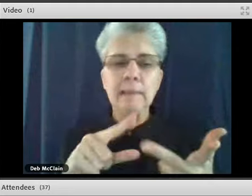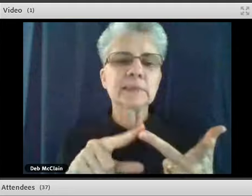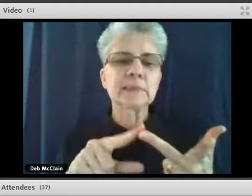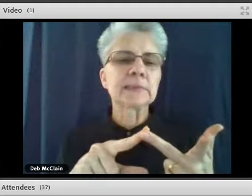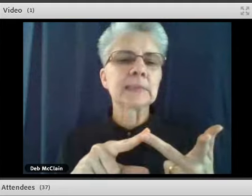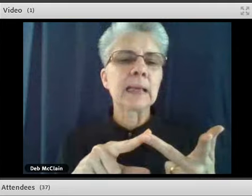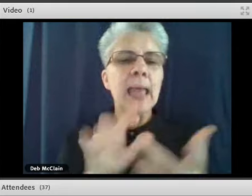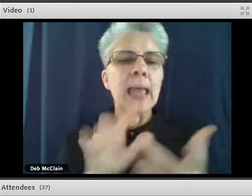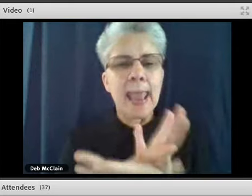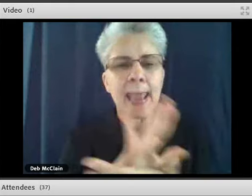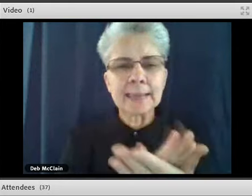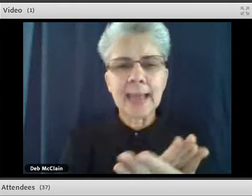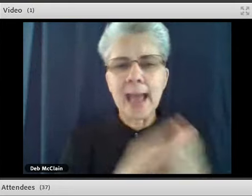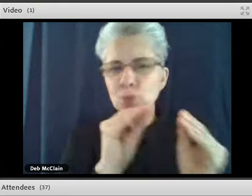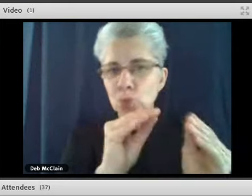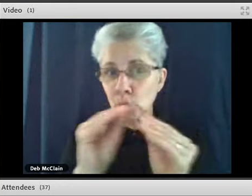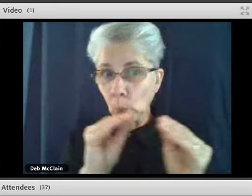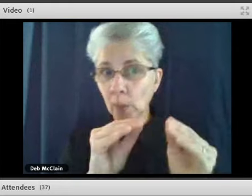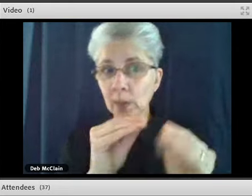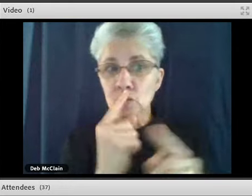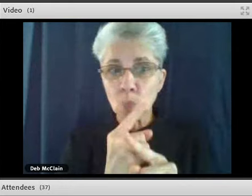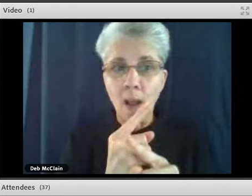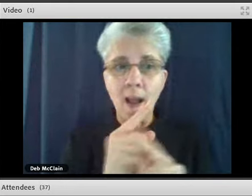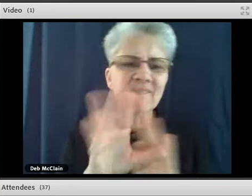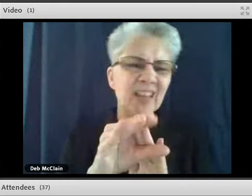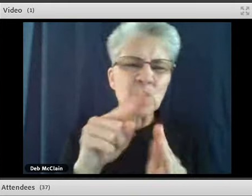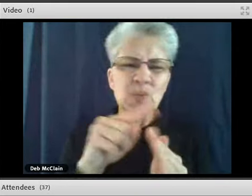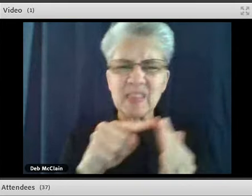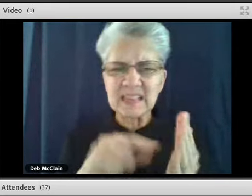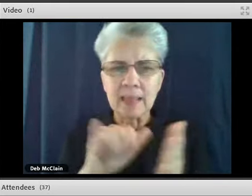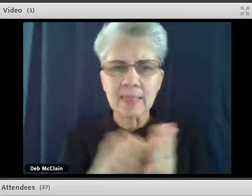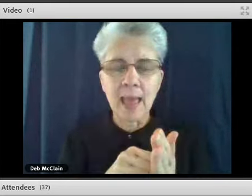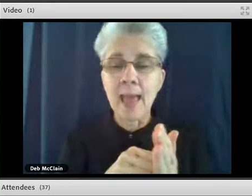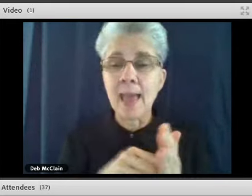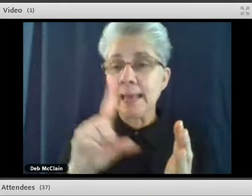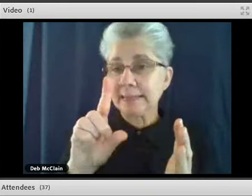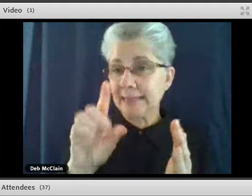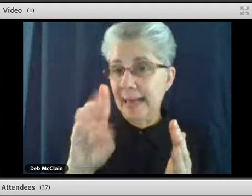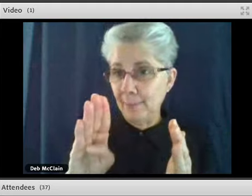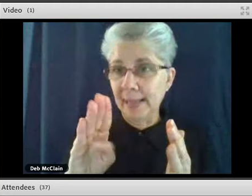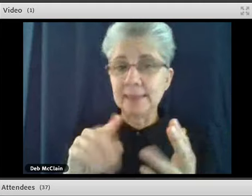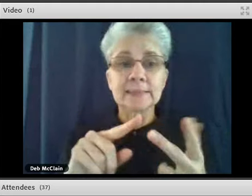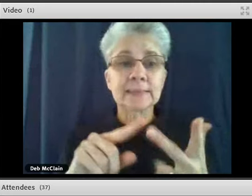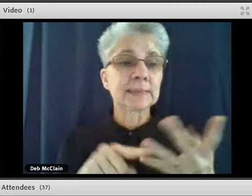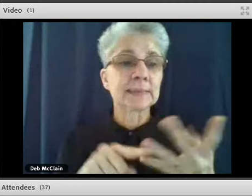We've got handouts and tutorials, right? Videos, different things like that. We have our databases.